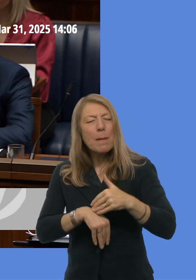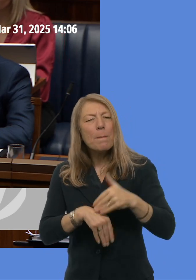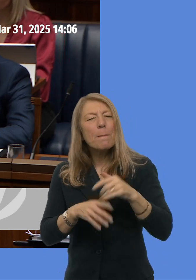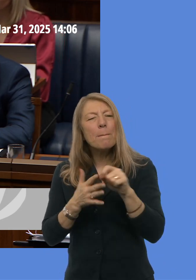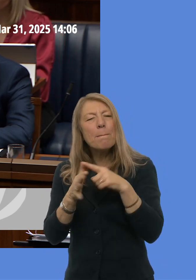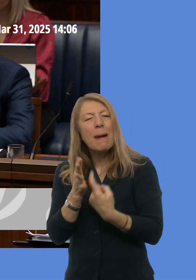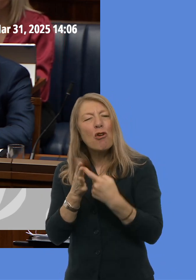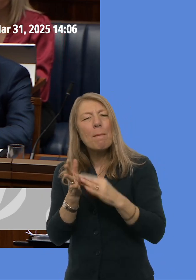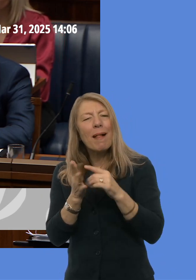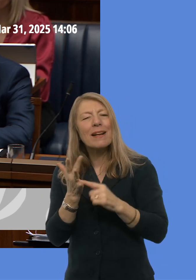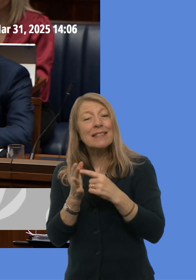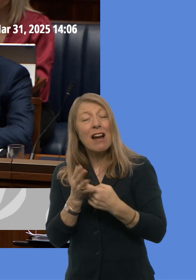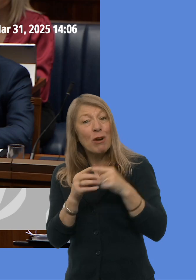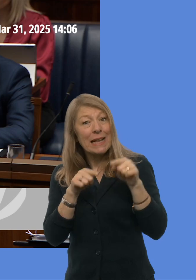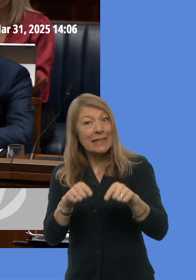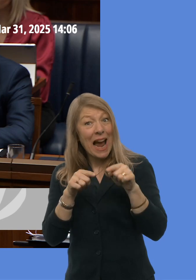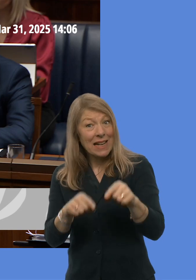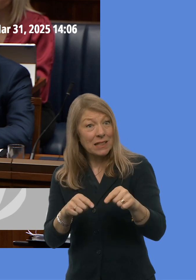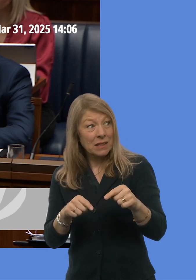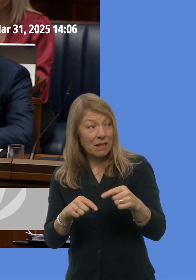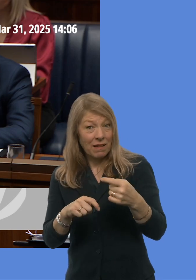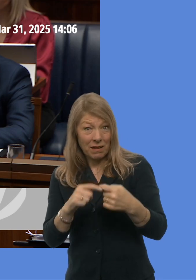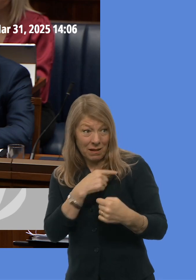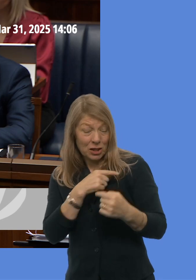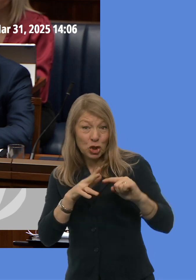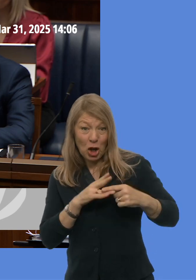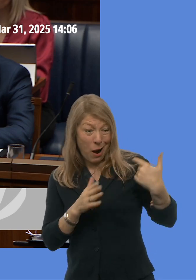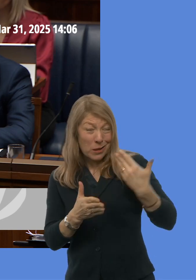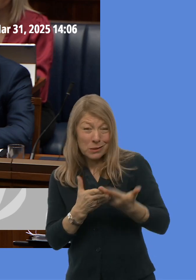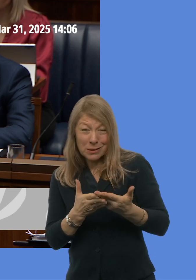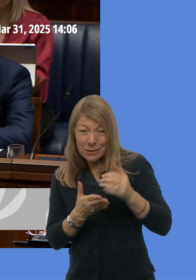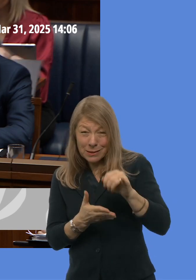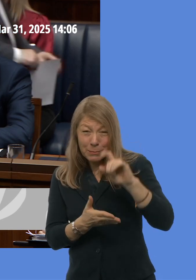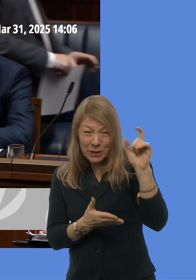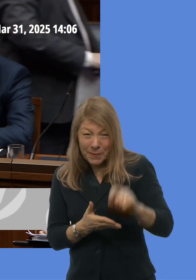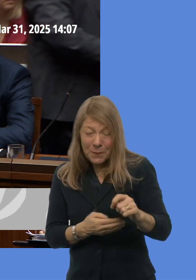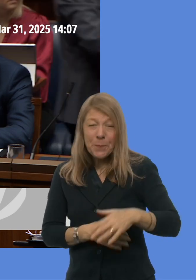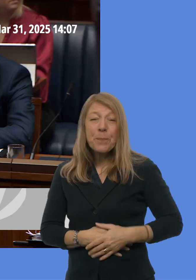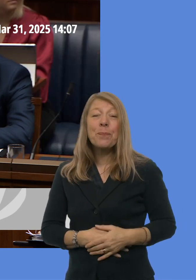There has been a 71% reduction in the number of households presenting as homeless, for example, due to paramilitary intimidation.